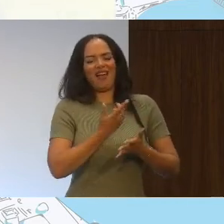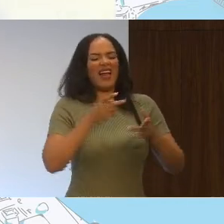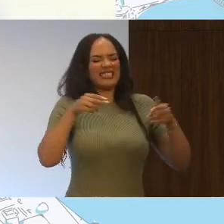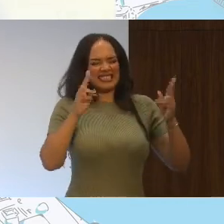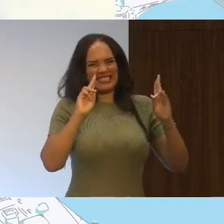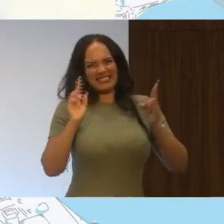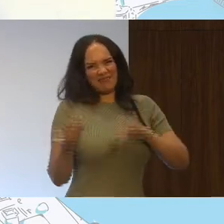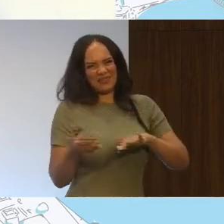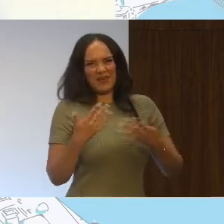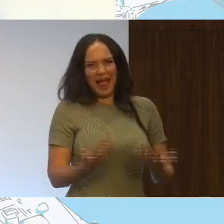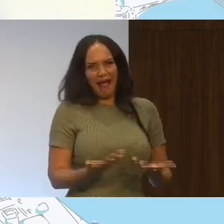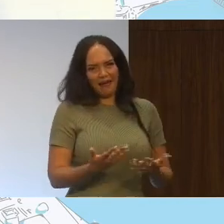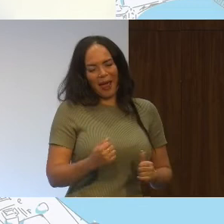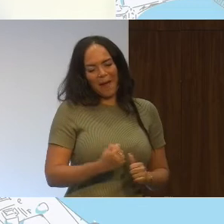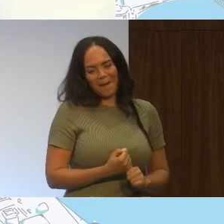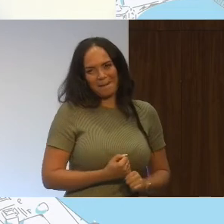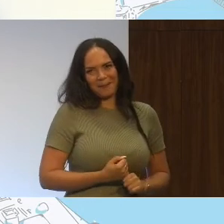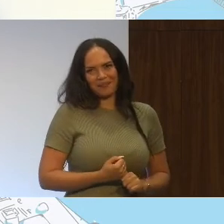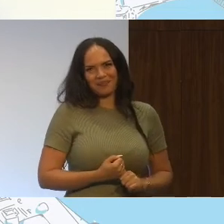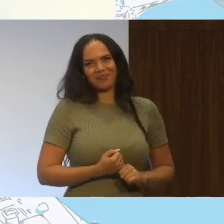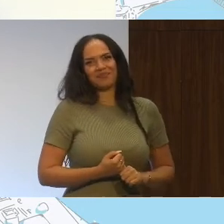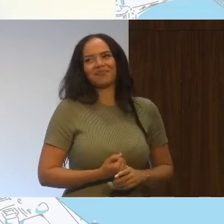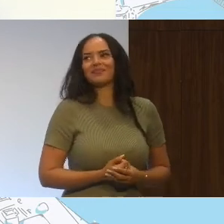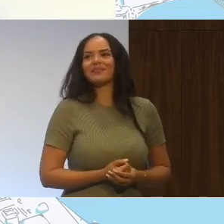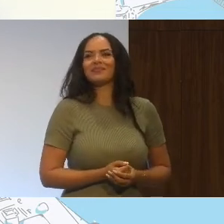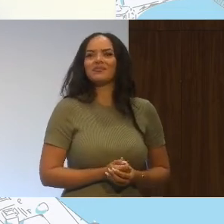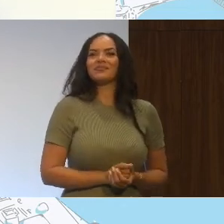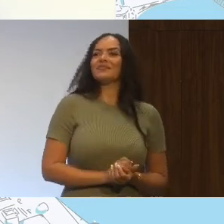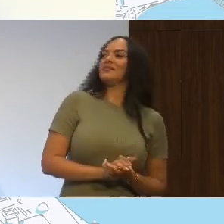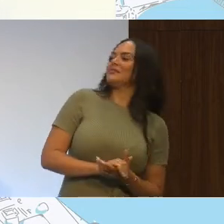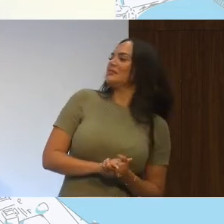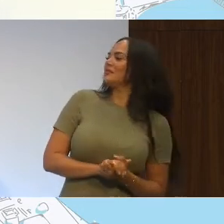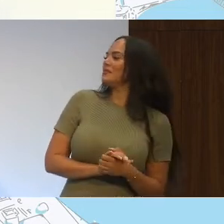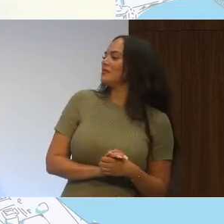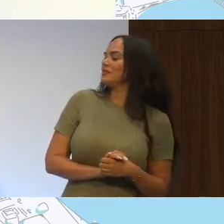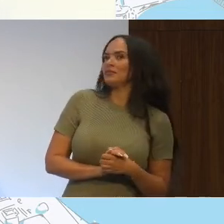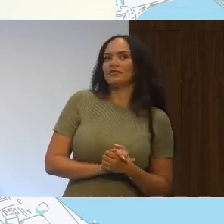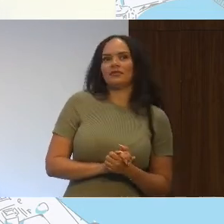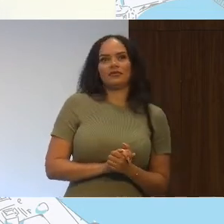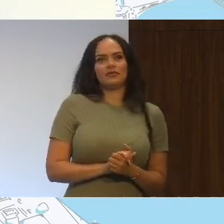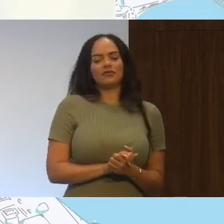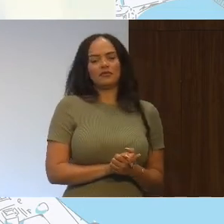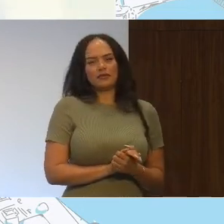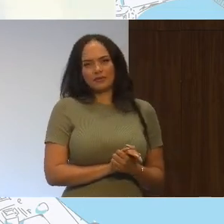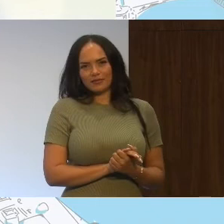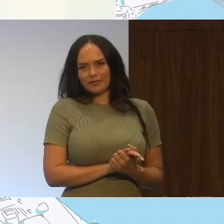I mean, but all of all that's true. God rest his soul. See, Peter, when I got into headache, 1992,